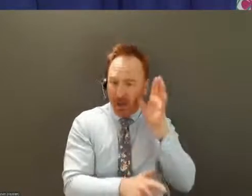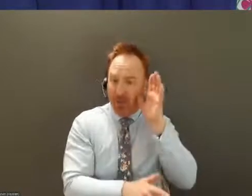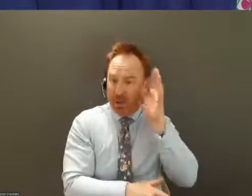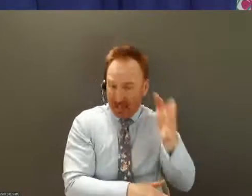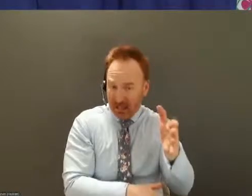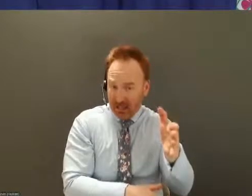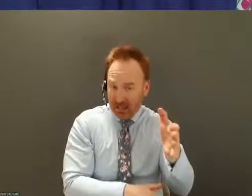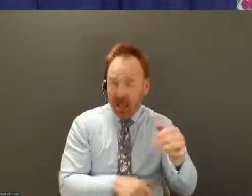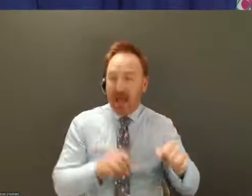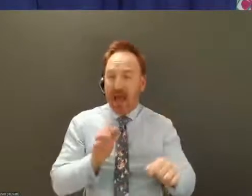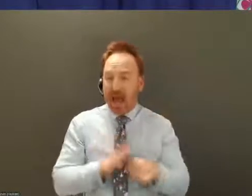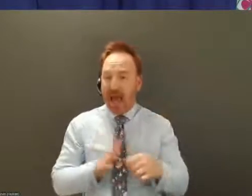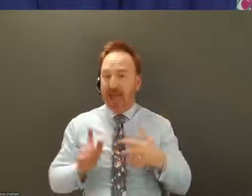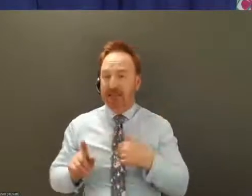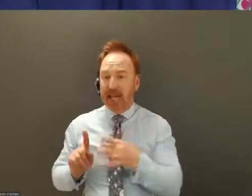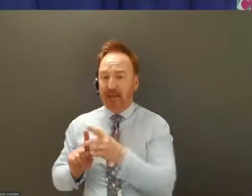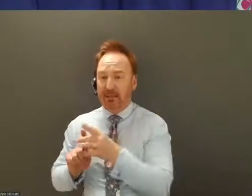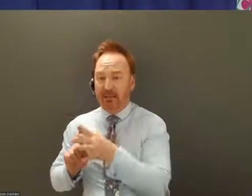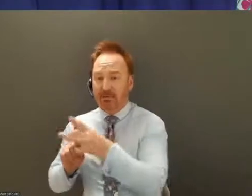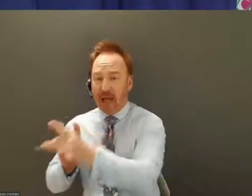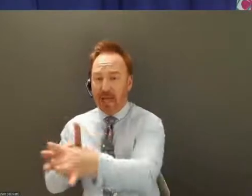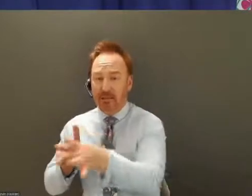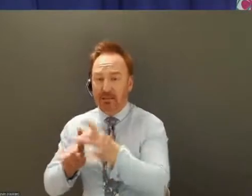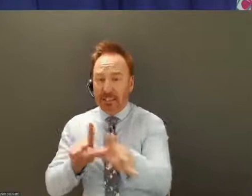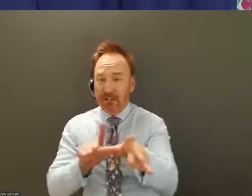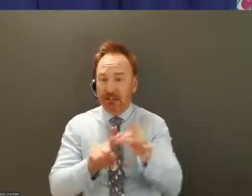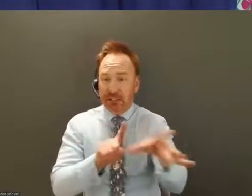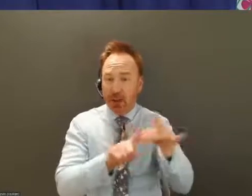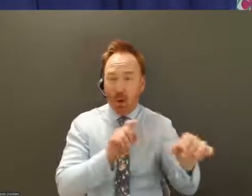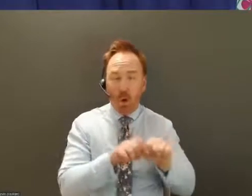been taken place and they've all screened positive for the Gamma